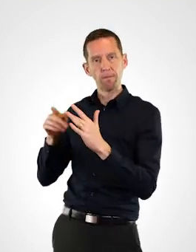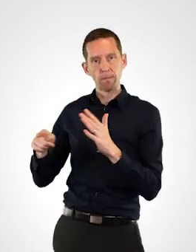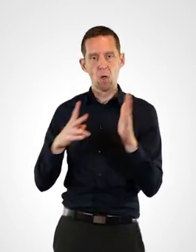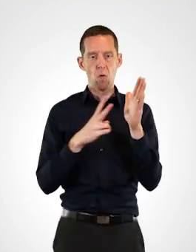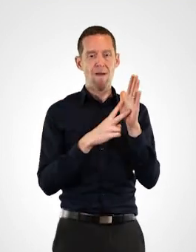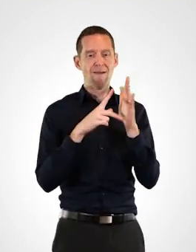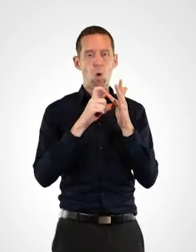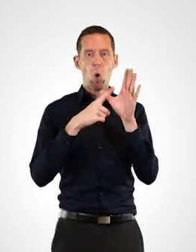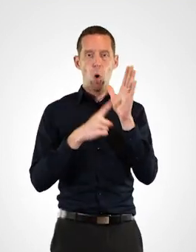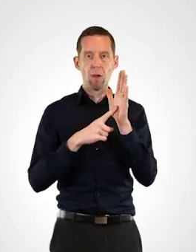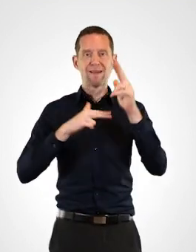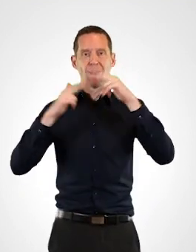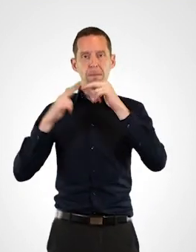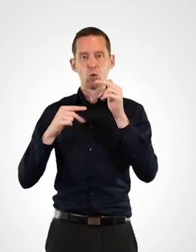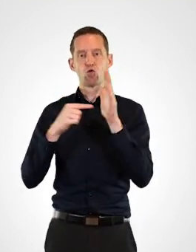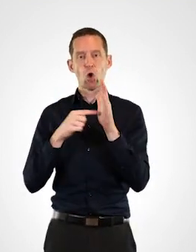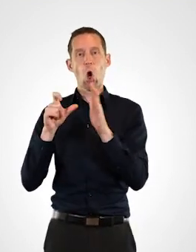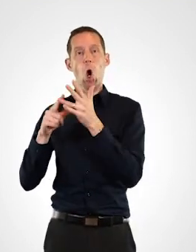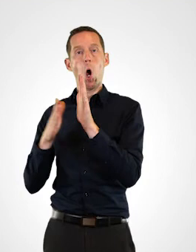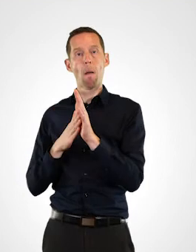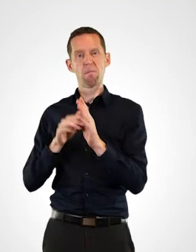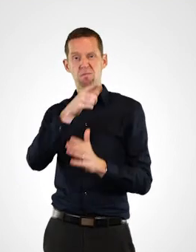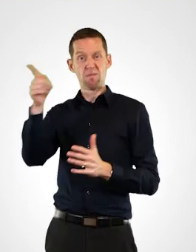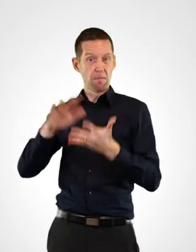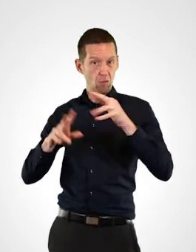Vocaldevelopment.com is a website parents can go to